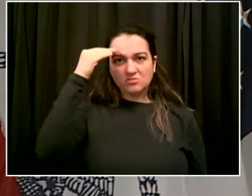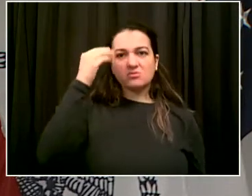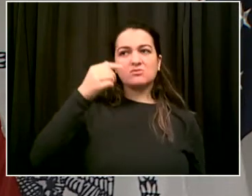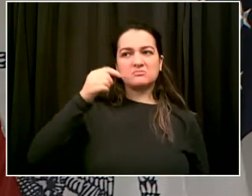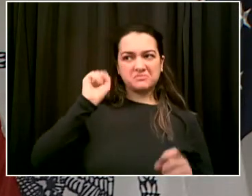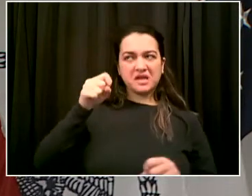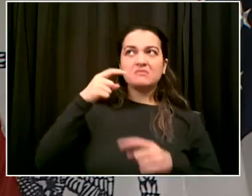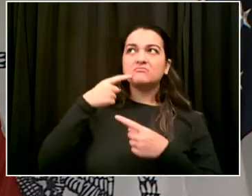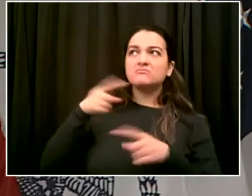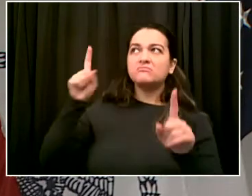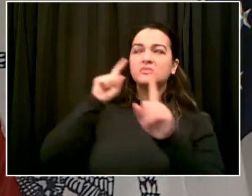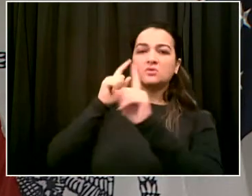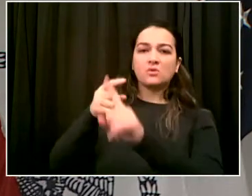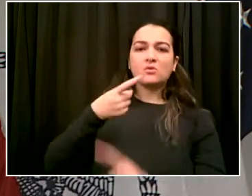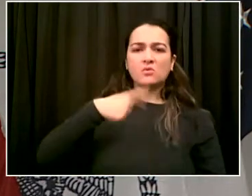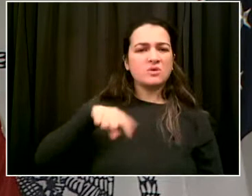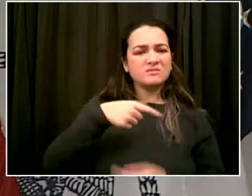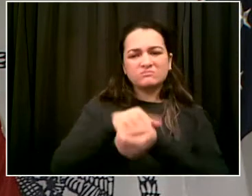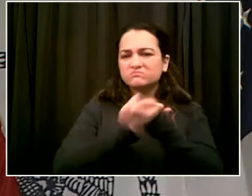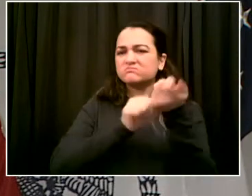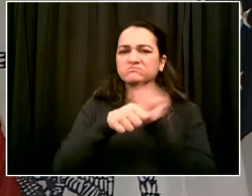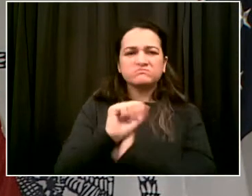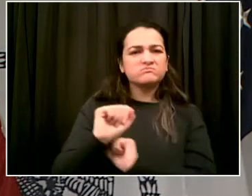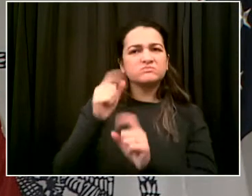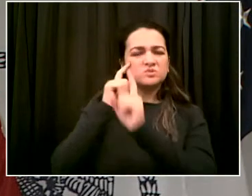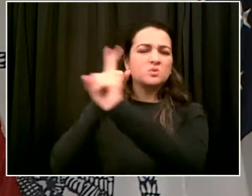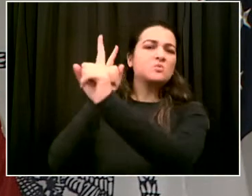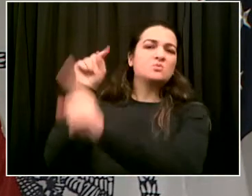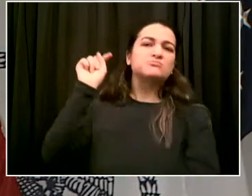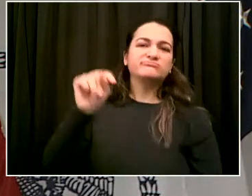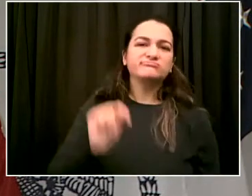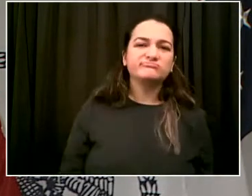WE ARRGE OING TTO APPROACH THIS WITH A LOT OF ENERGY BECAUSE I THINK WE LEARNED SOMETHING POWERFUL AND